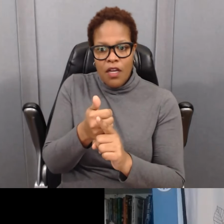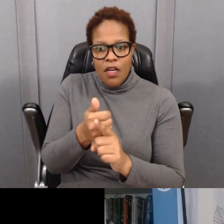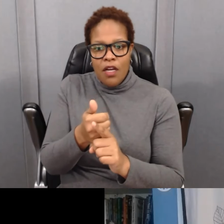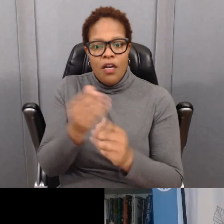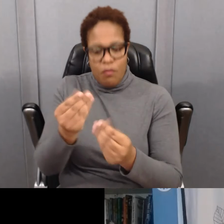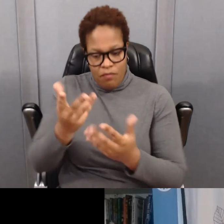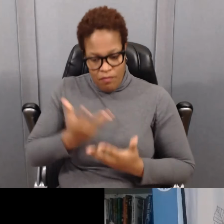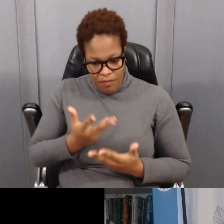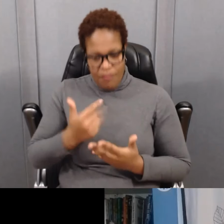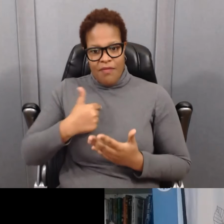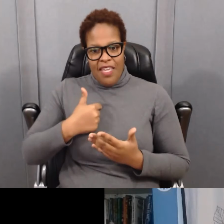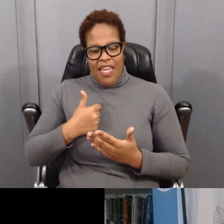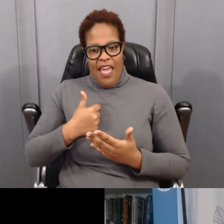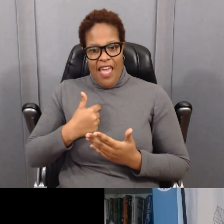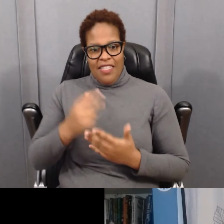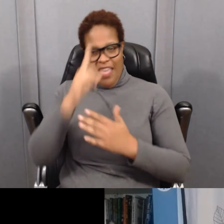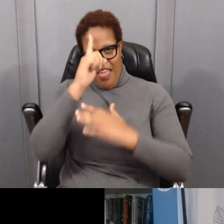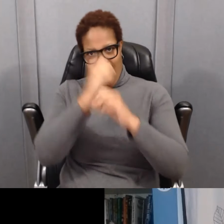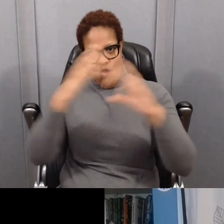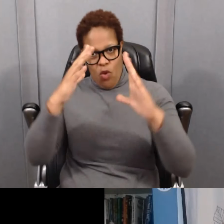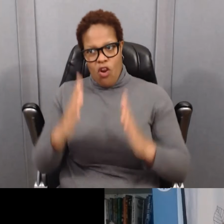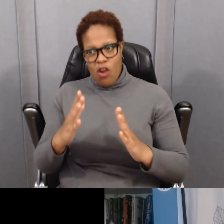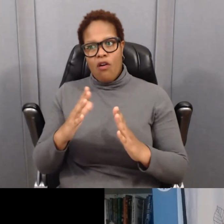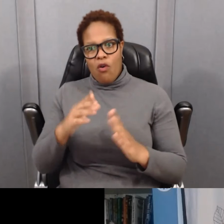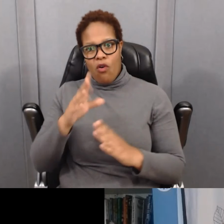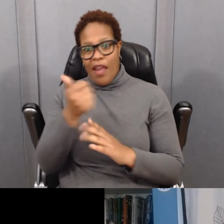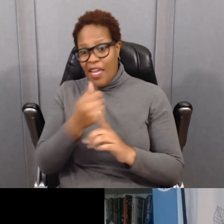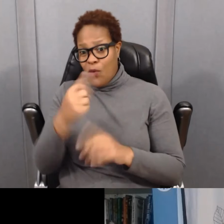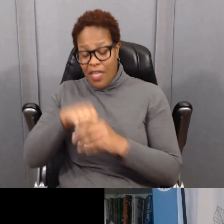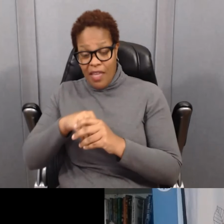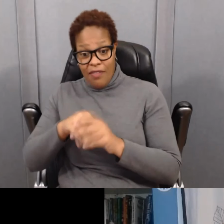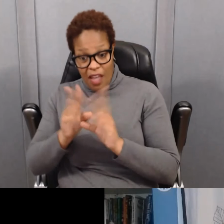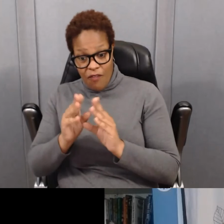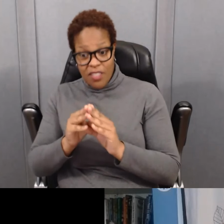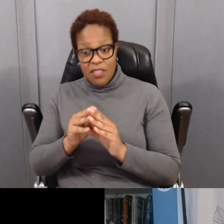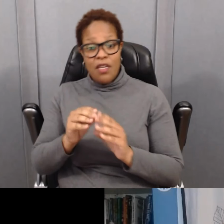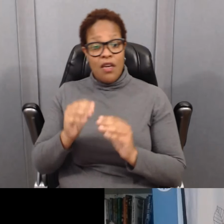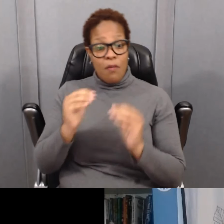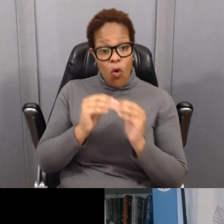another person in that that conference, some more information that's visible to everyone else. It doesn't mean that,